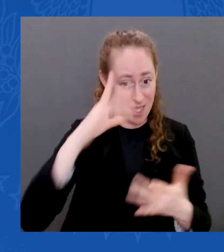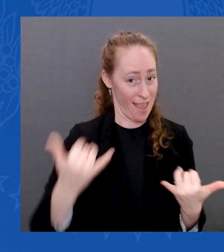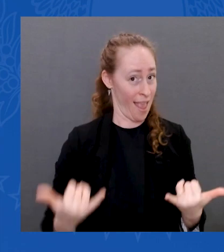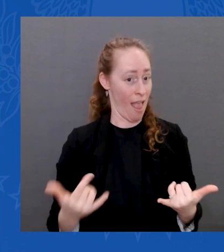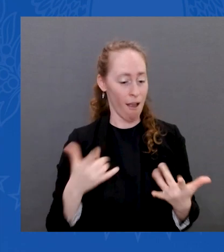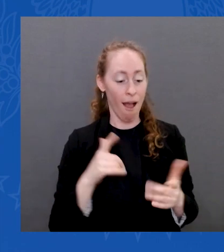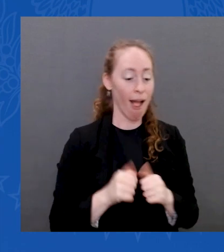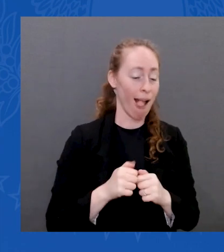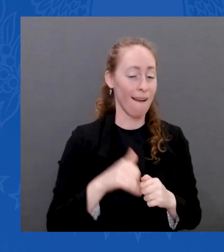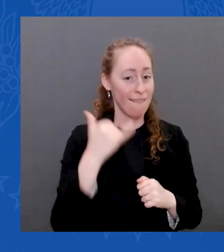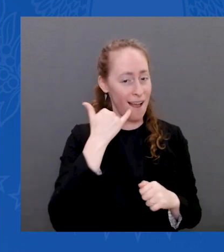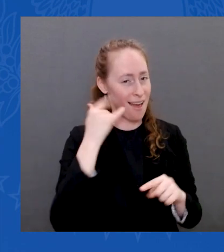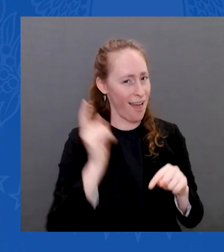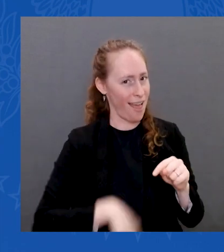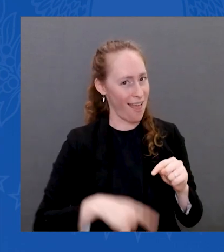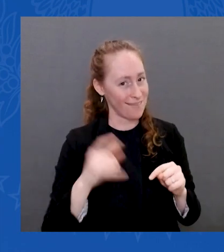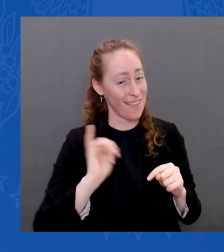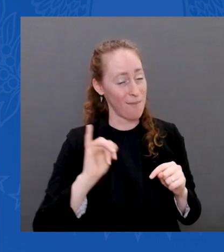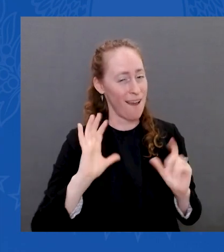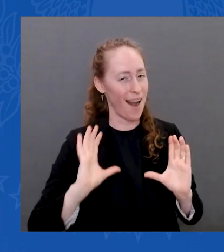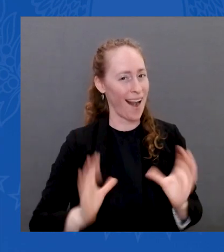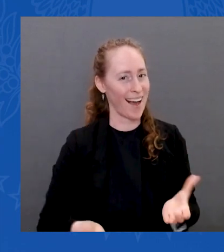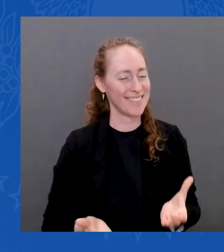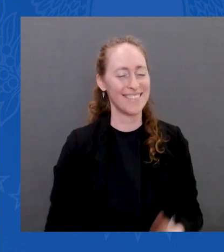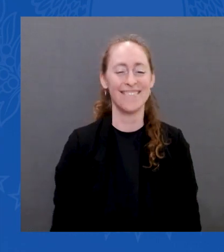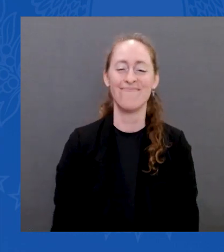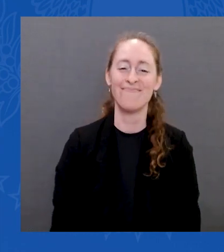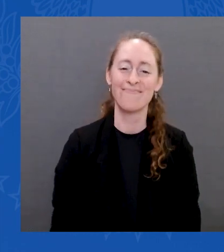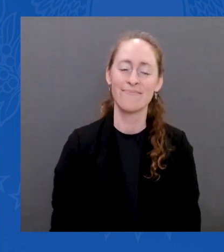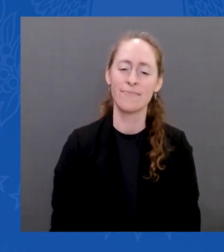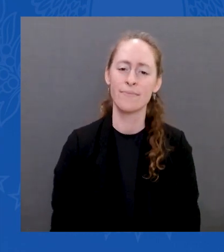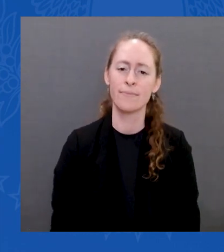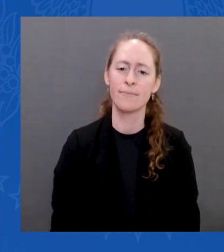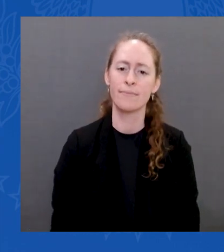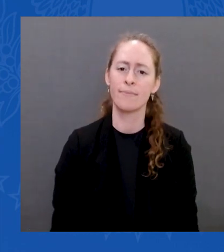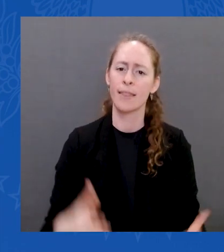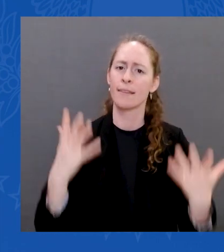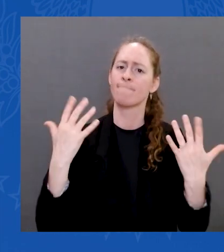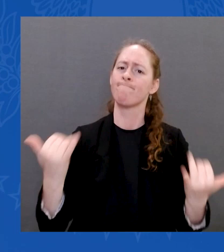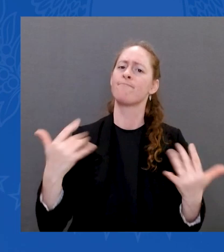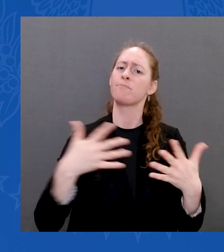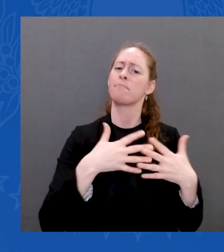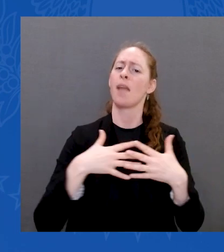Teaching is the foundation of all opportunity in America. Name a profession that was made possible without a teacher.